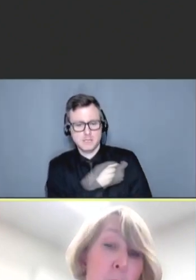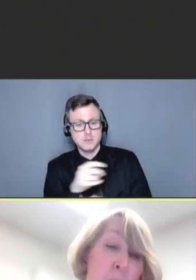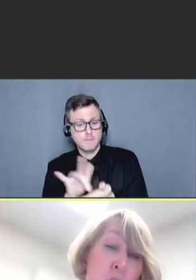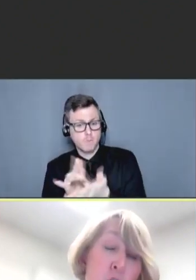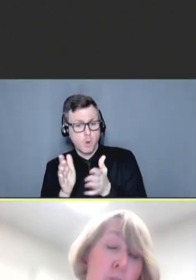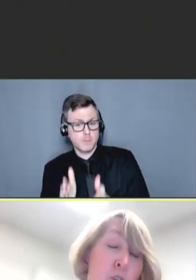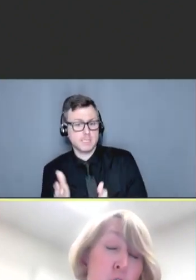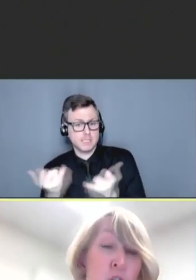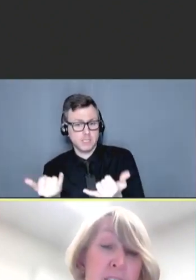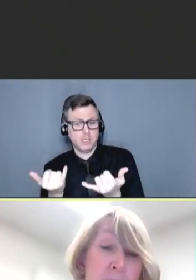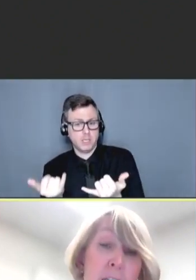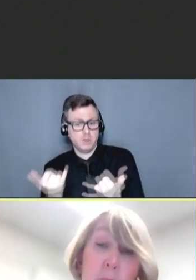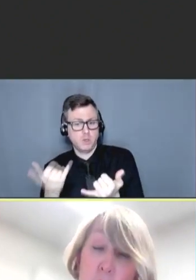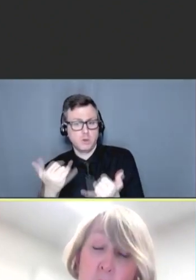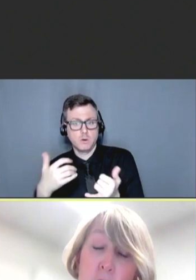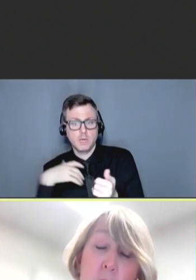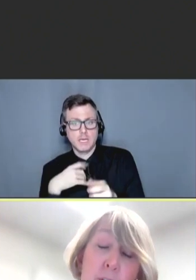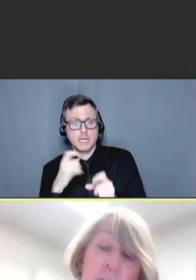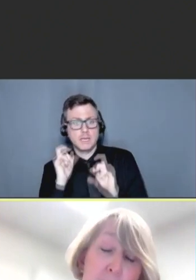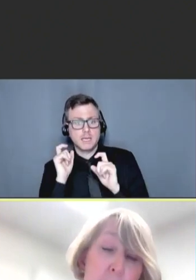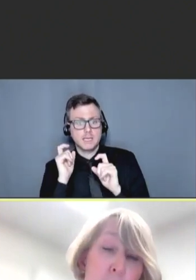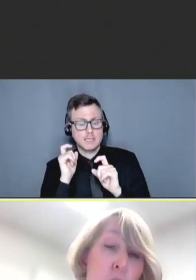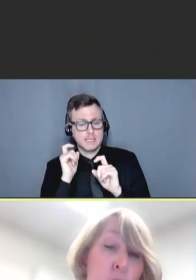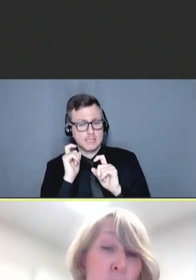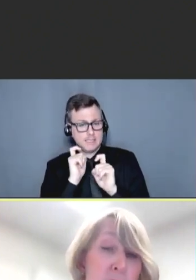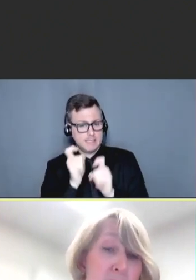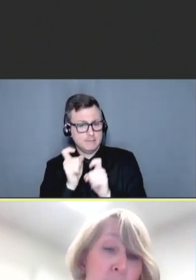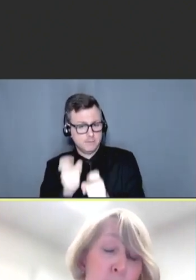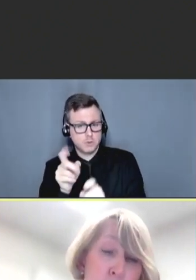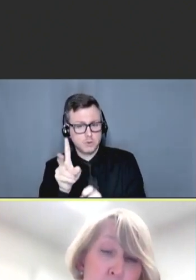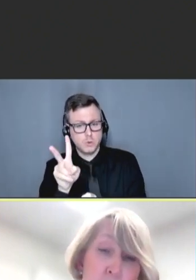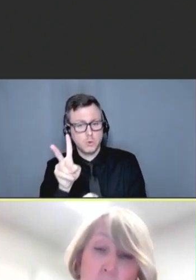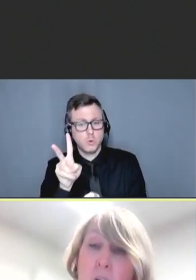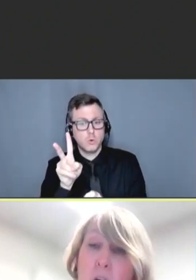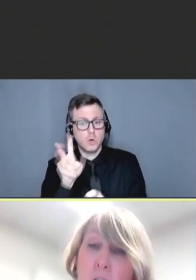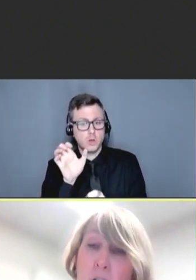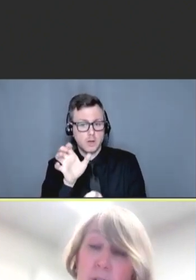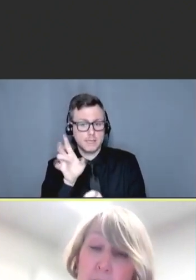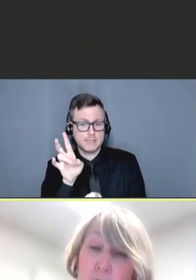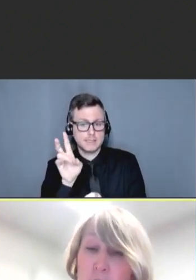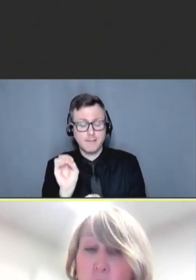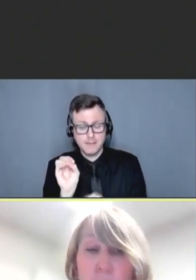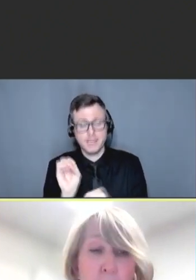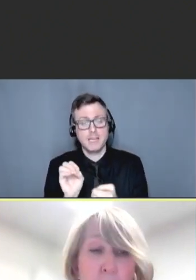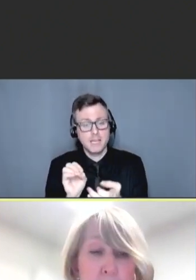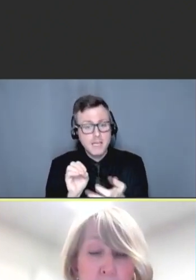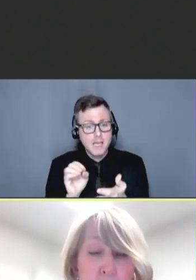have administered over 270 million of the vaccines, or 47 percent of the nation's COVID